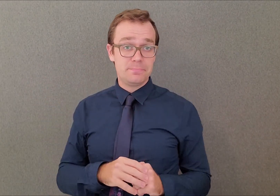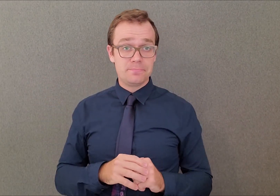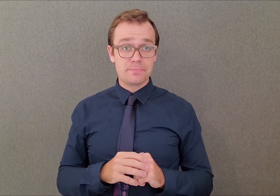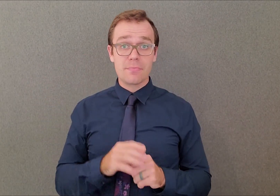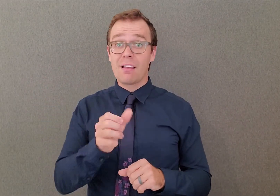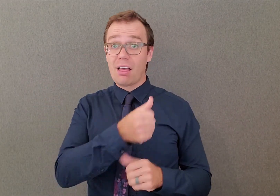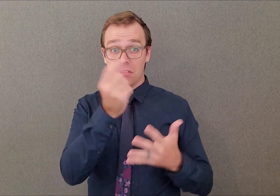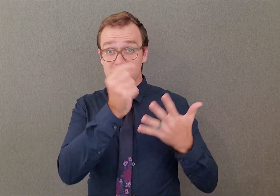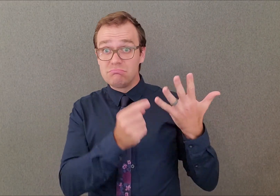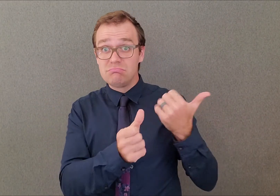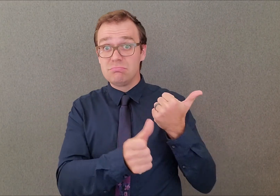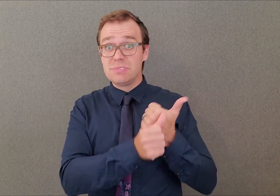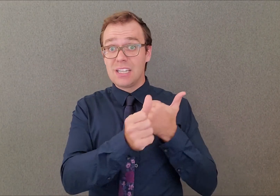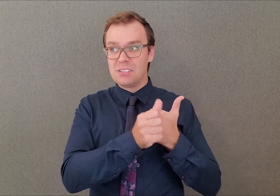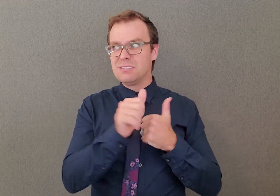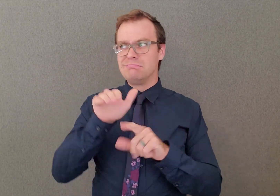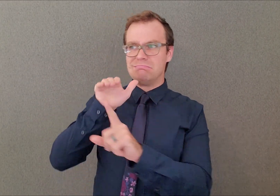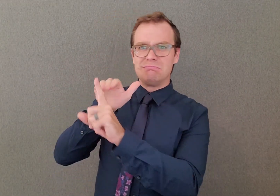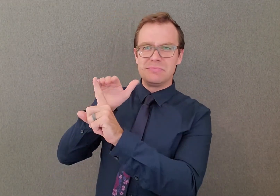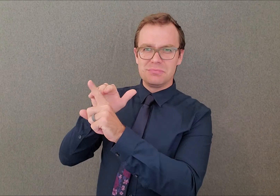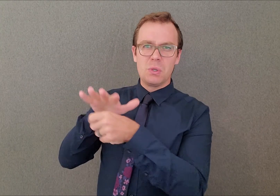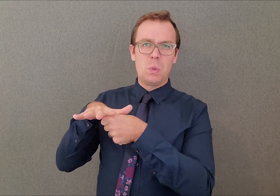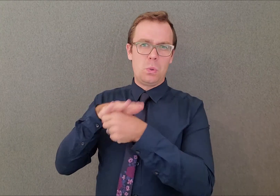to your local emergency services office.